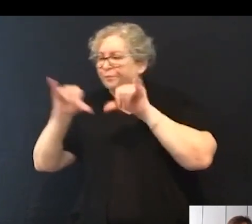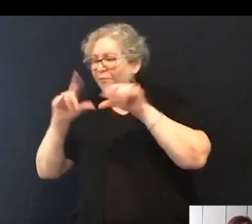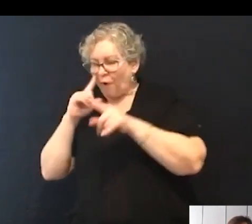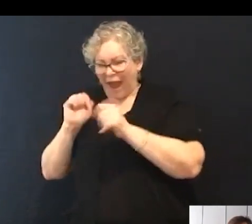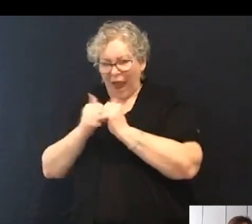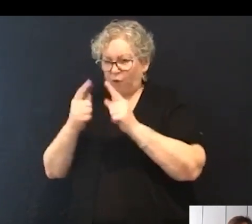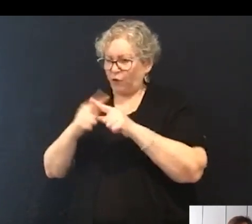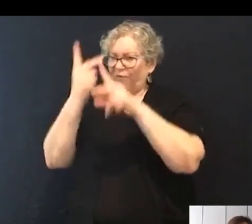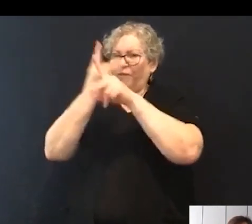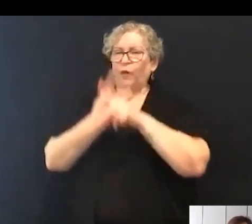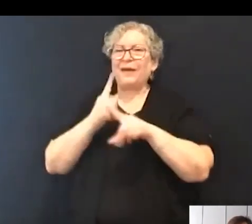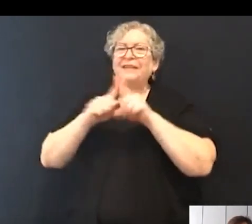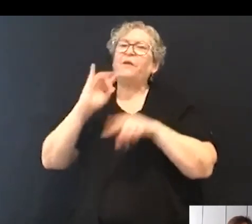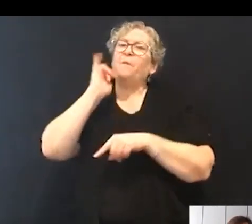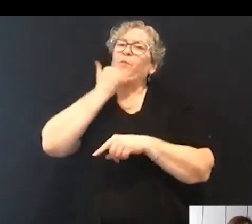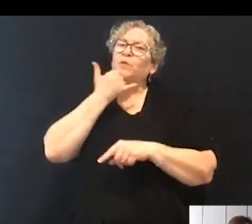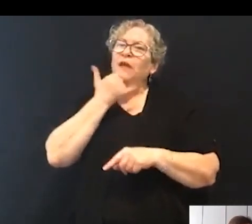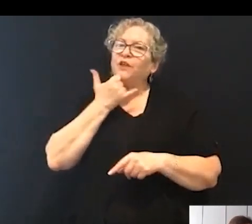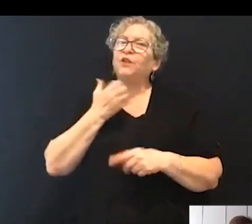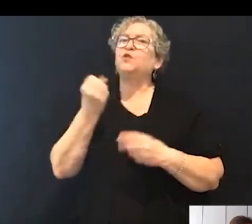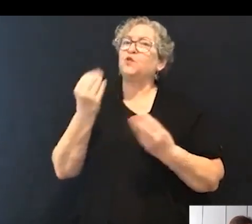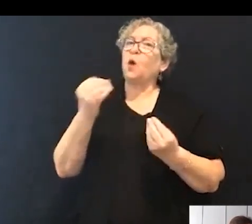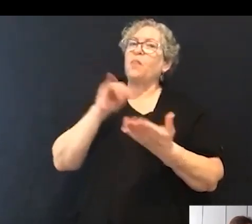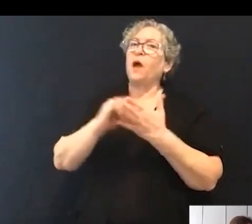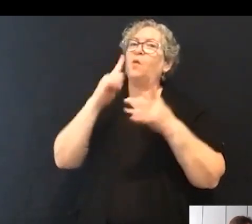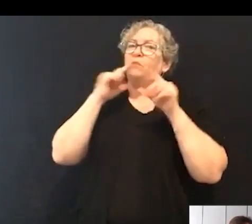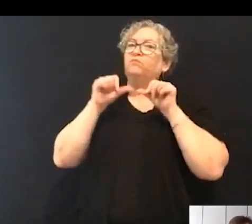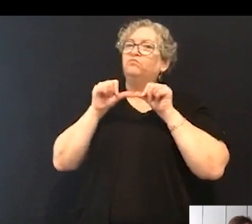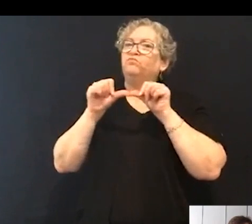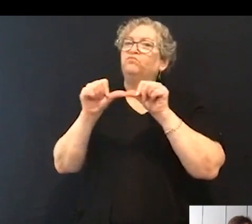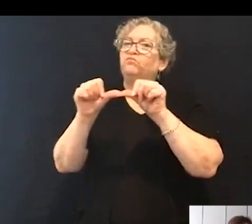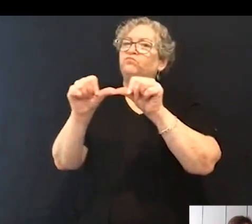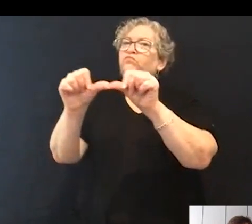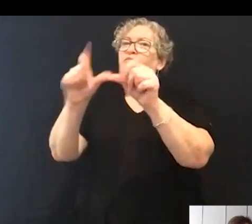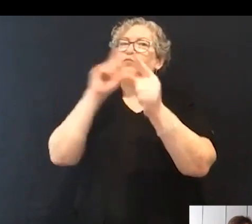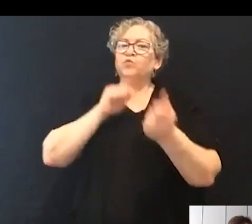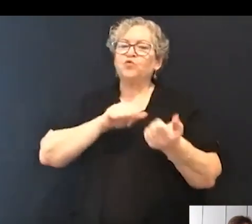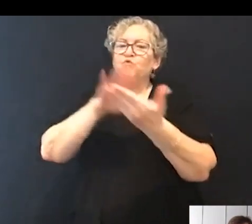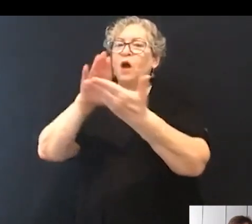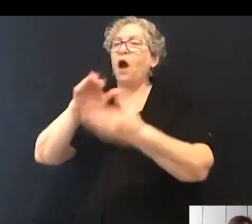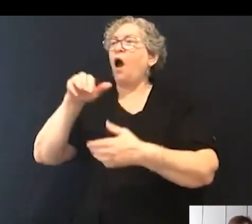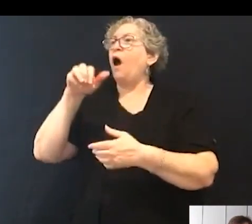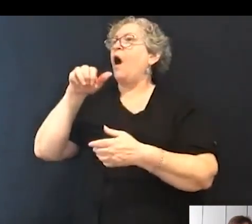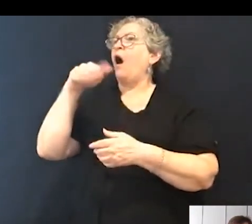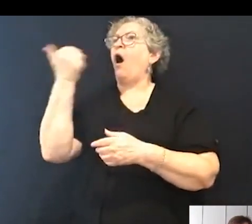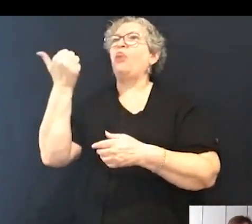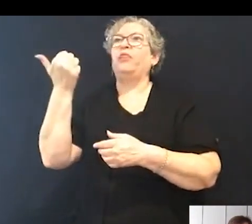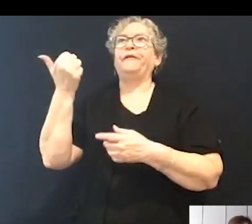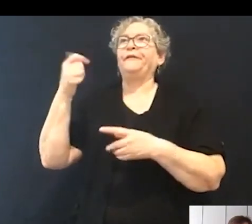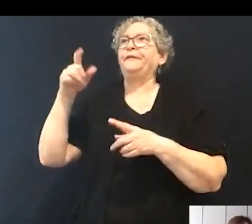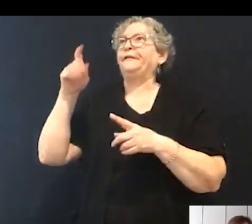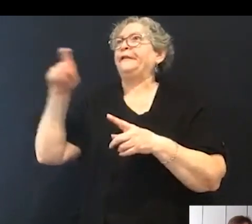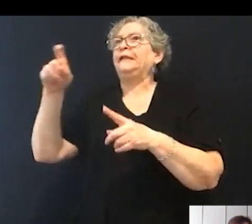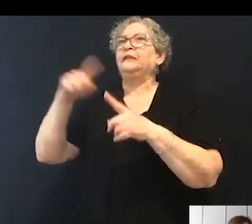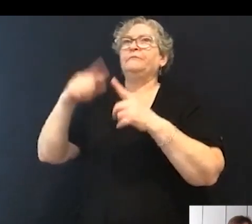So hopefully this will continue and address also an unmet need in conditions and subconditions